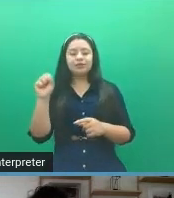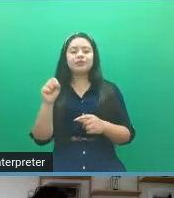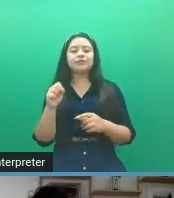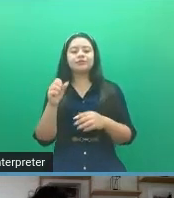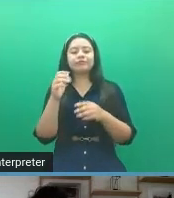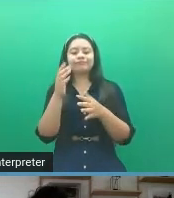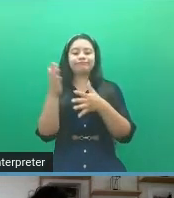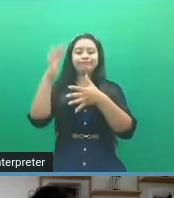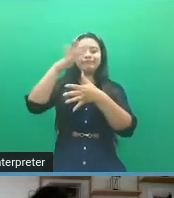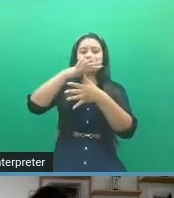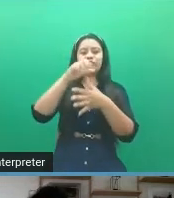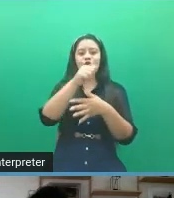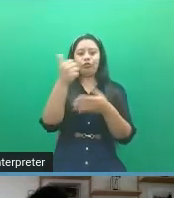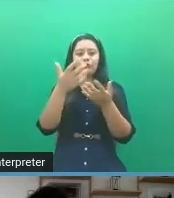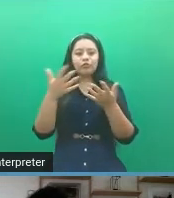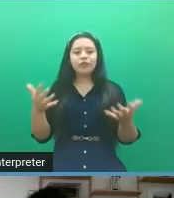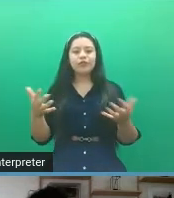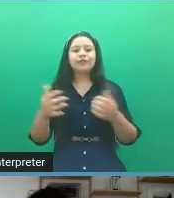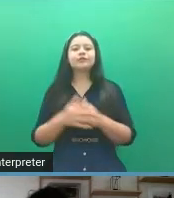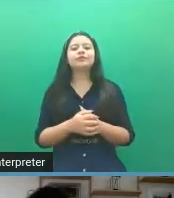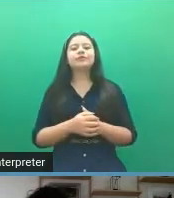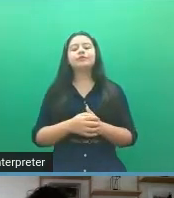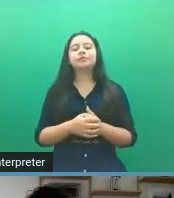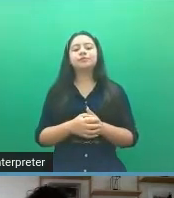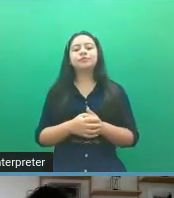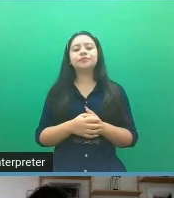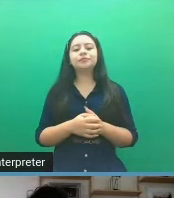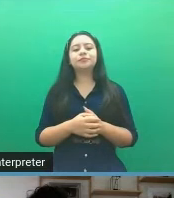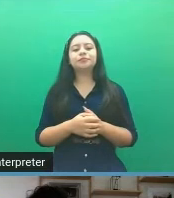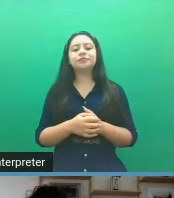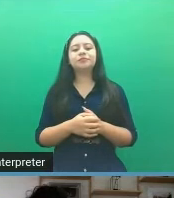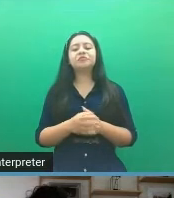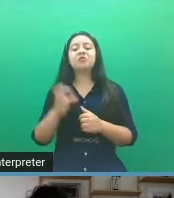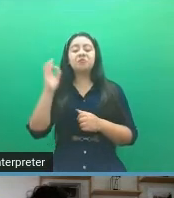here is WordPress comes with a content management system so back to what we were just talking about,